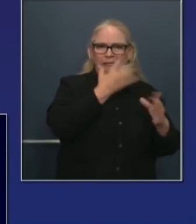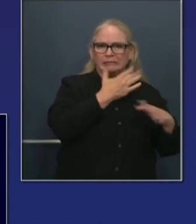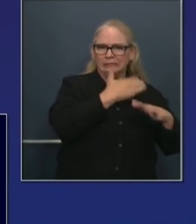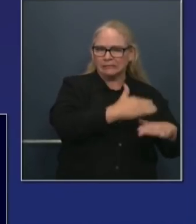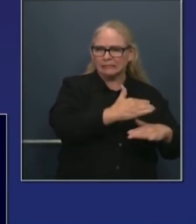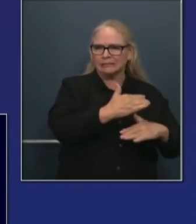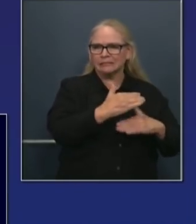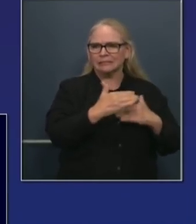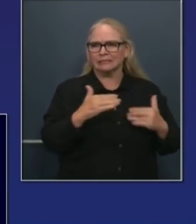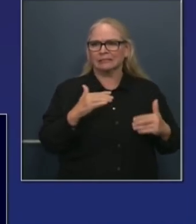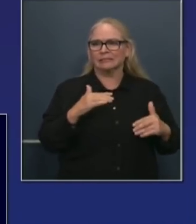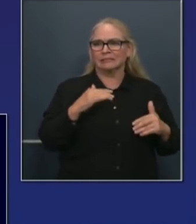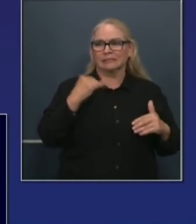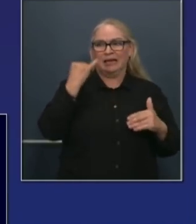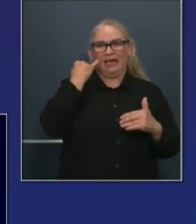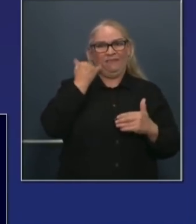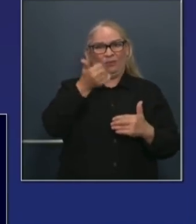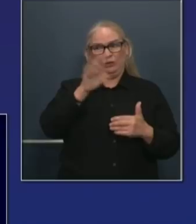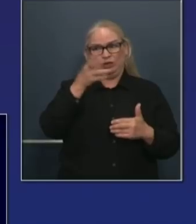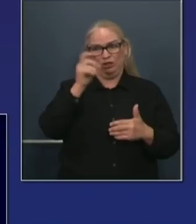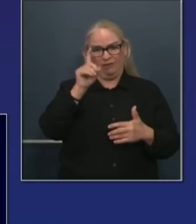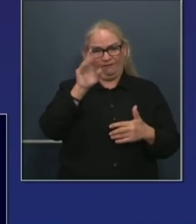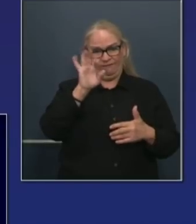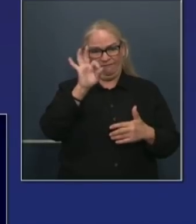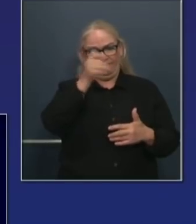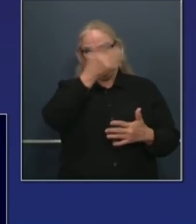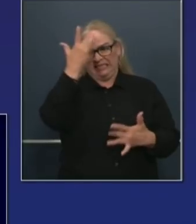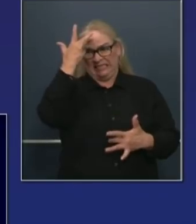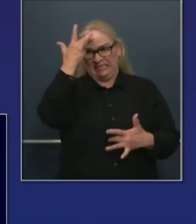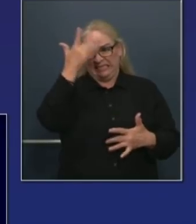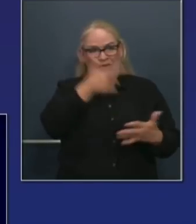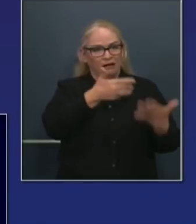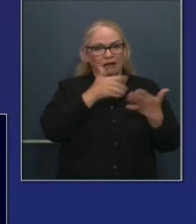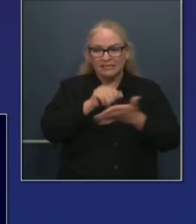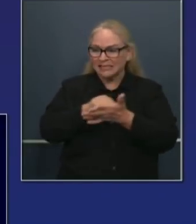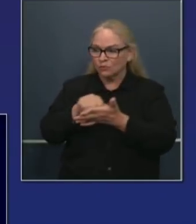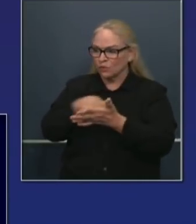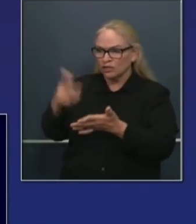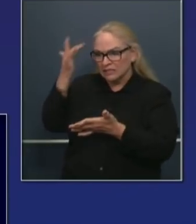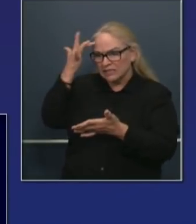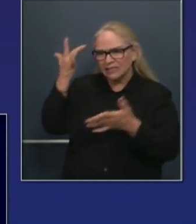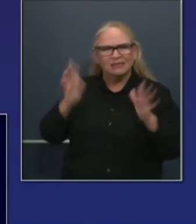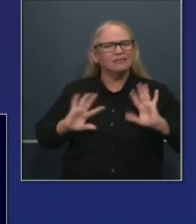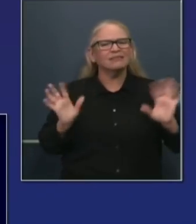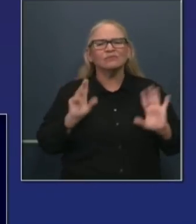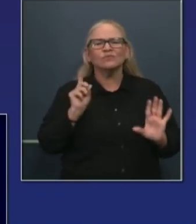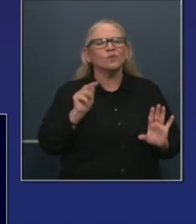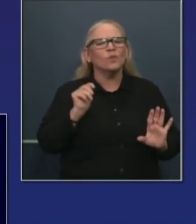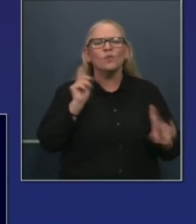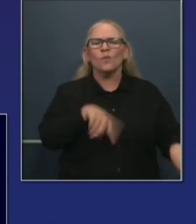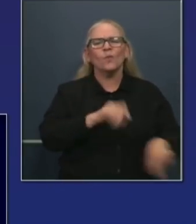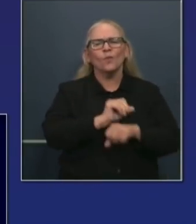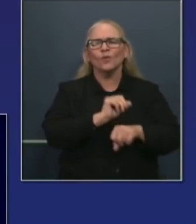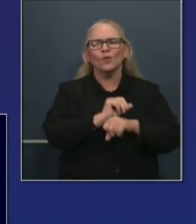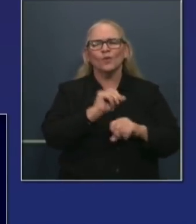SHUT DOWN, BAR, RESTAURANT, EVEN IF THEY'RE BARRINGS AND